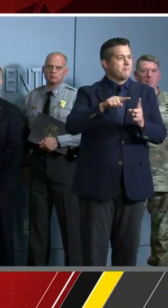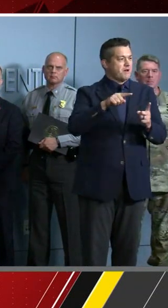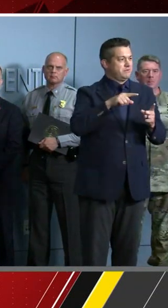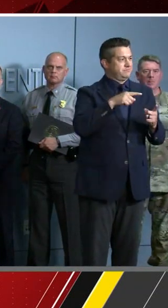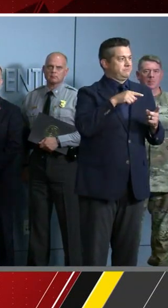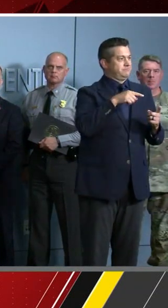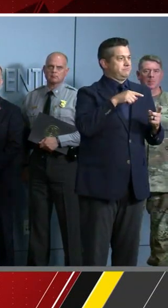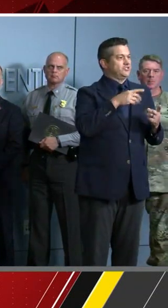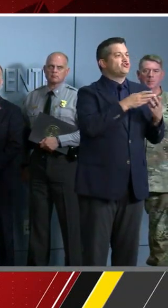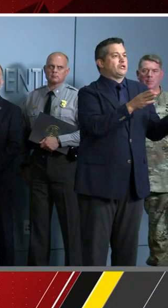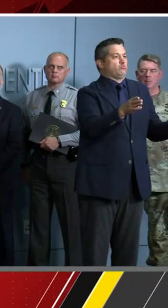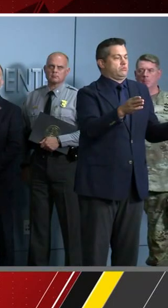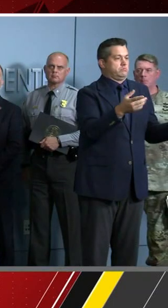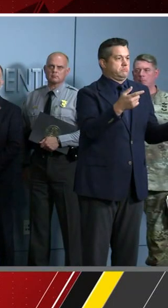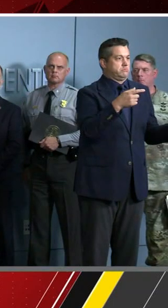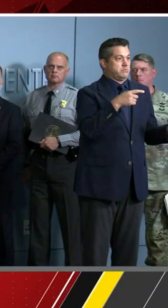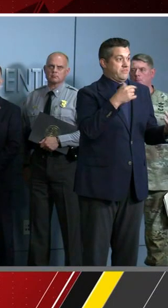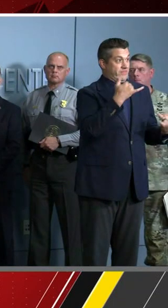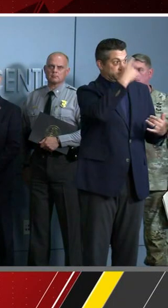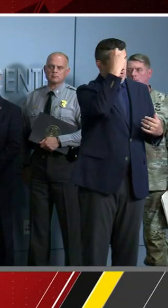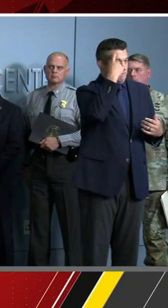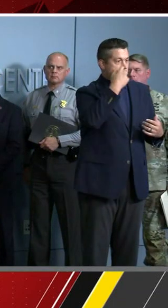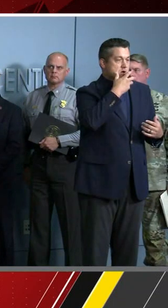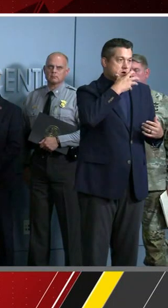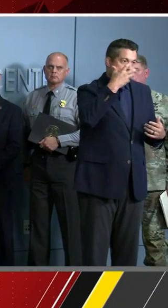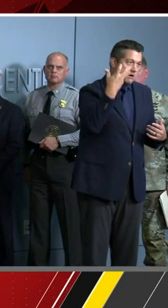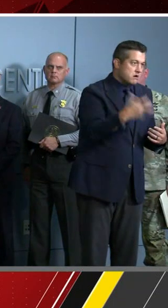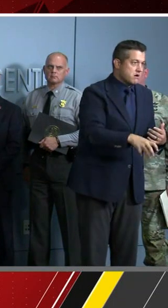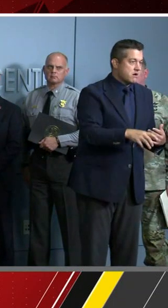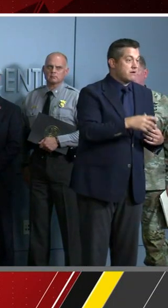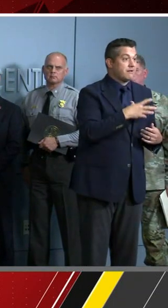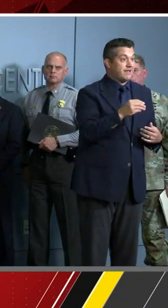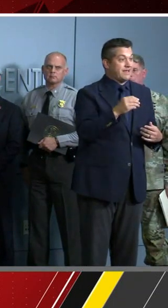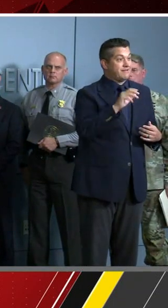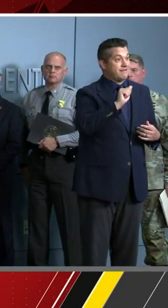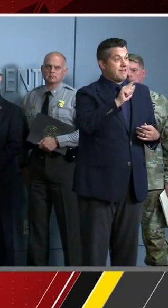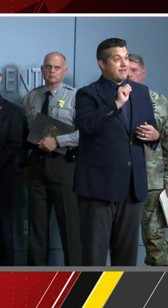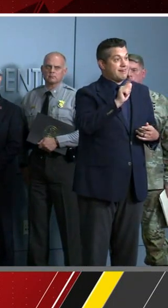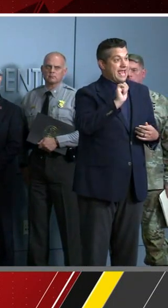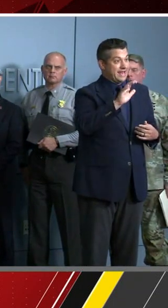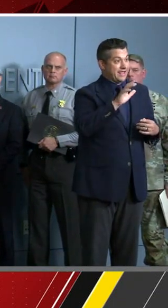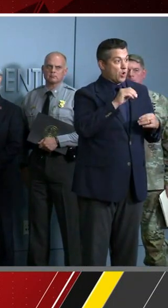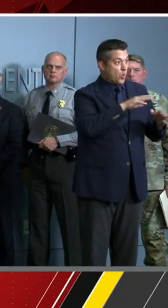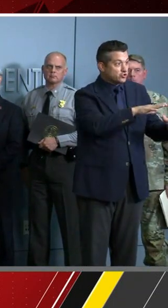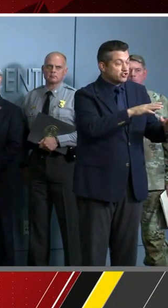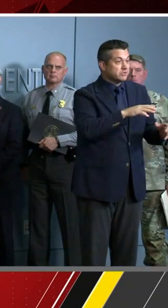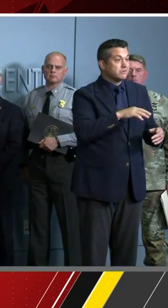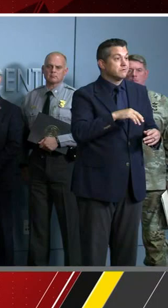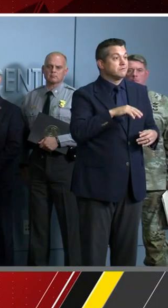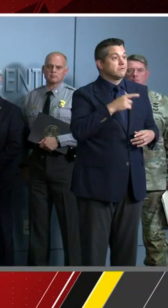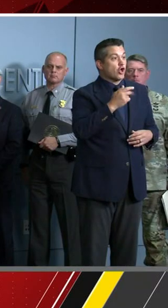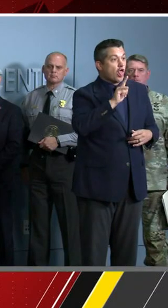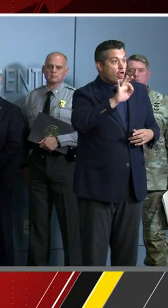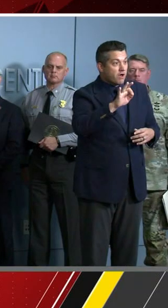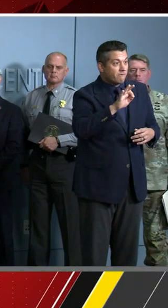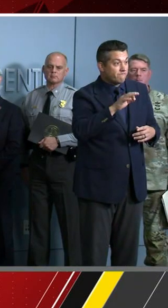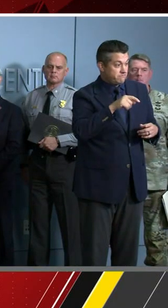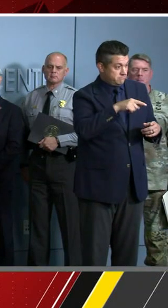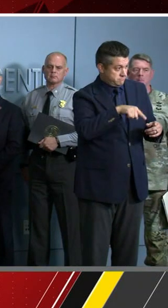this summer has been and how warm the Atlantic and the Gulf